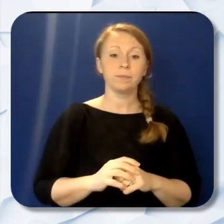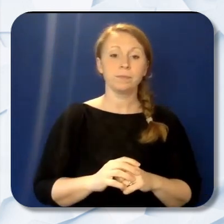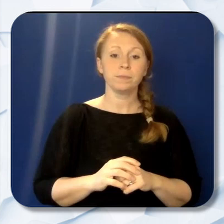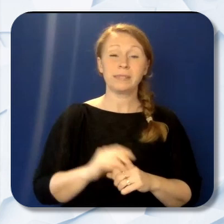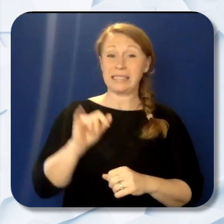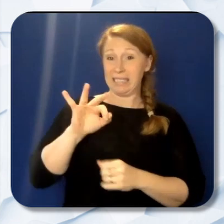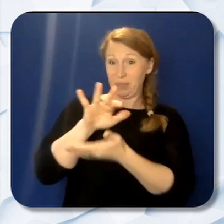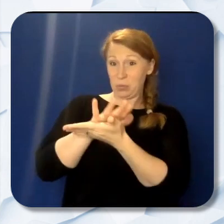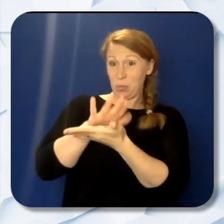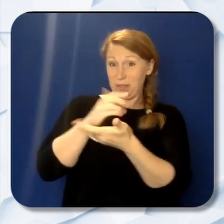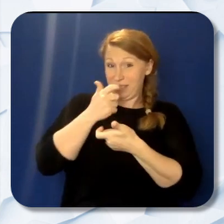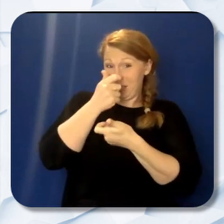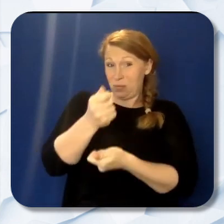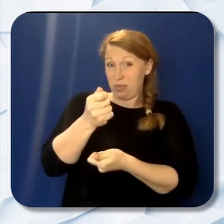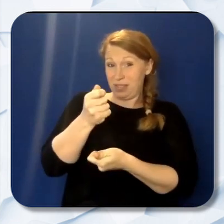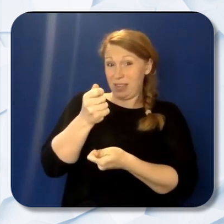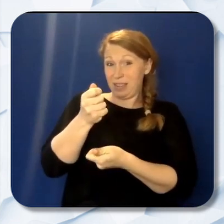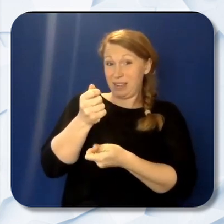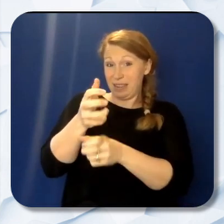in obtaining Naloxone, and your first question might be, how do we do it?